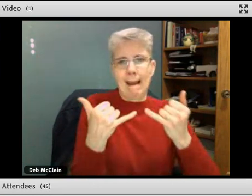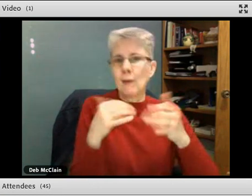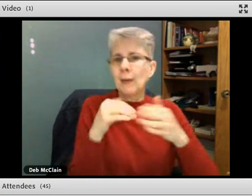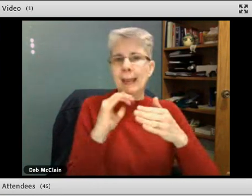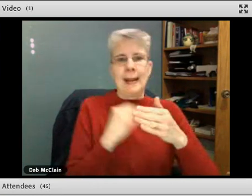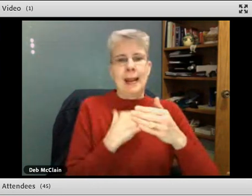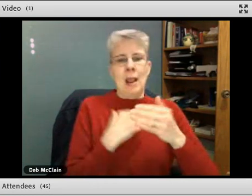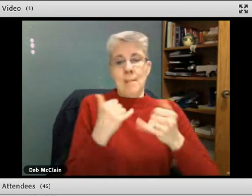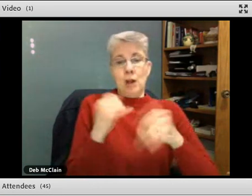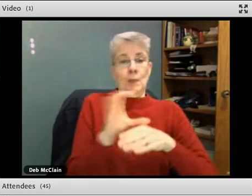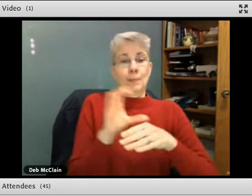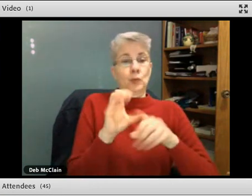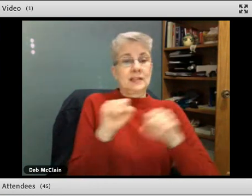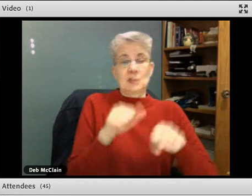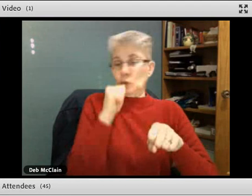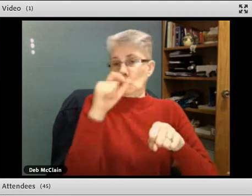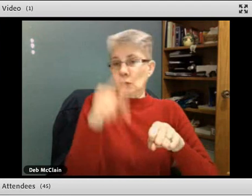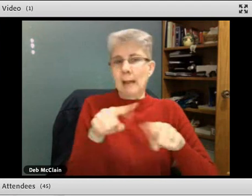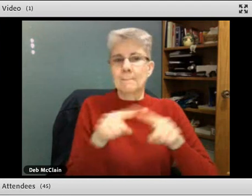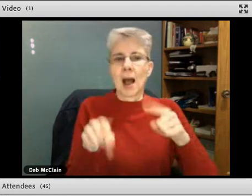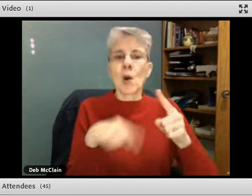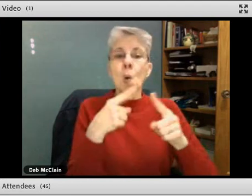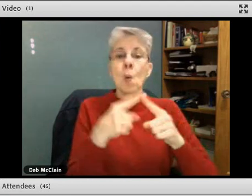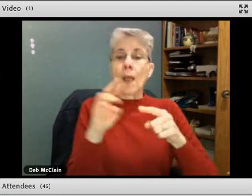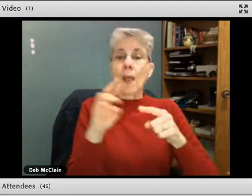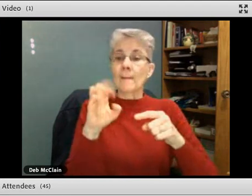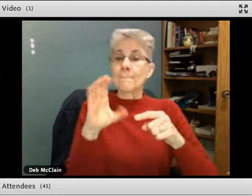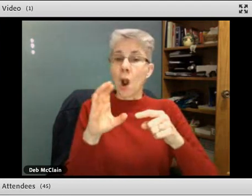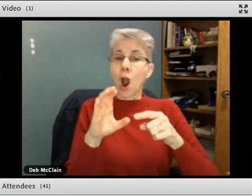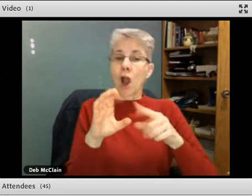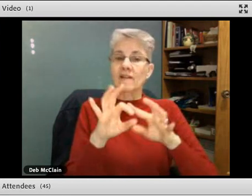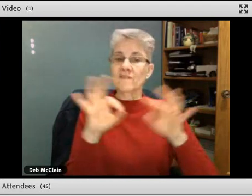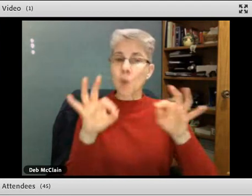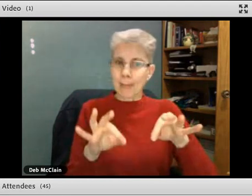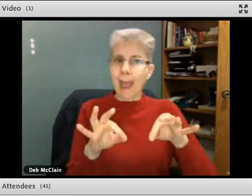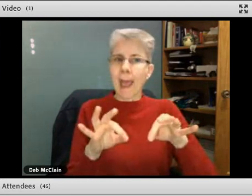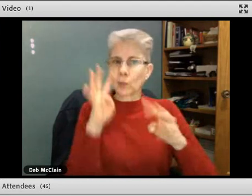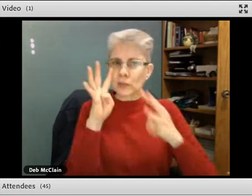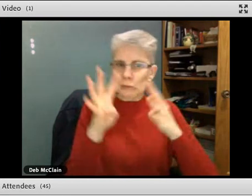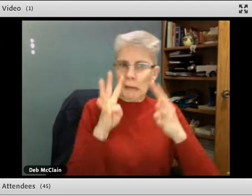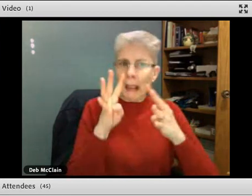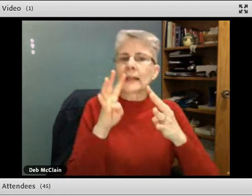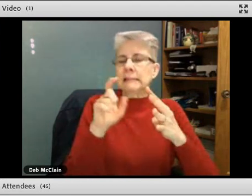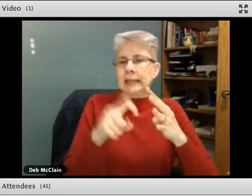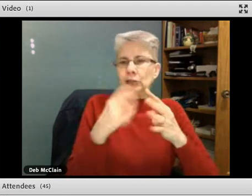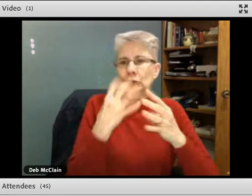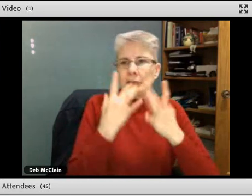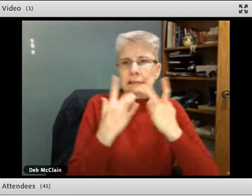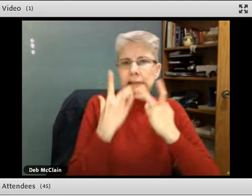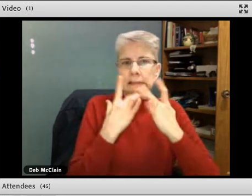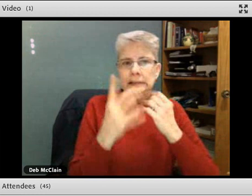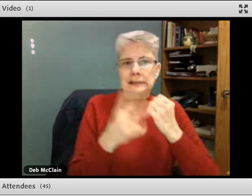but when the MARC format was created, we really did, and so this was a very efficient way